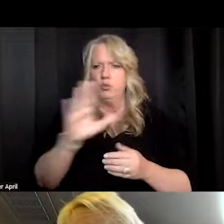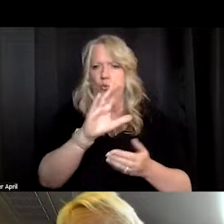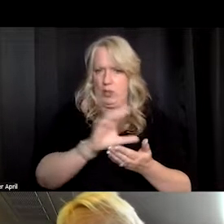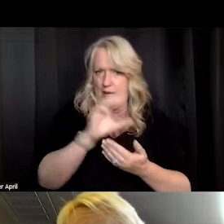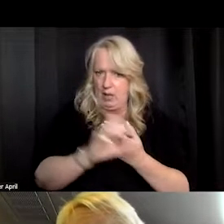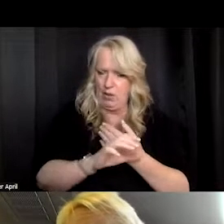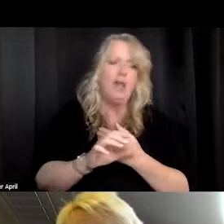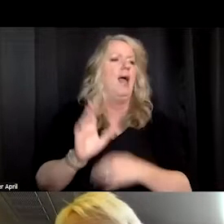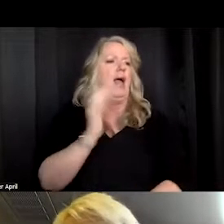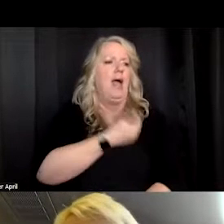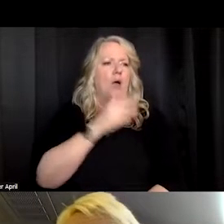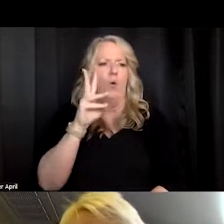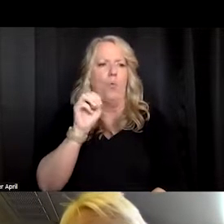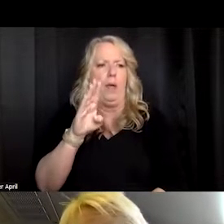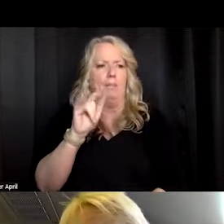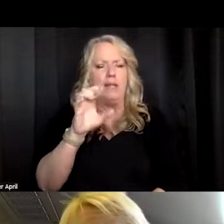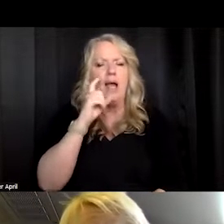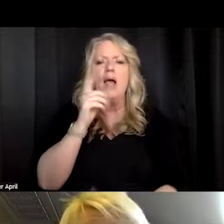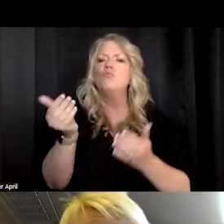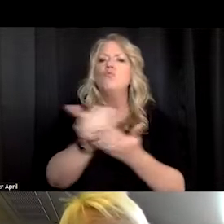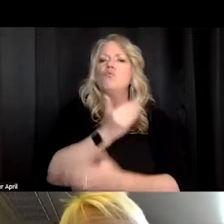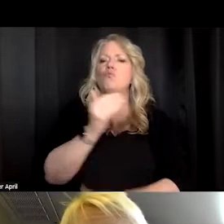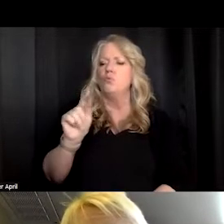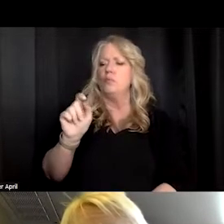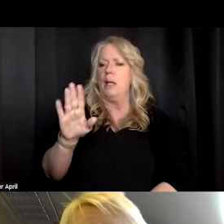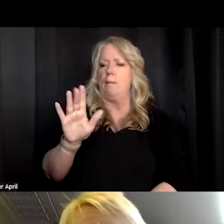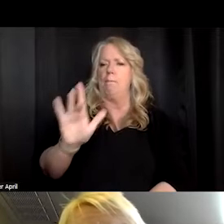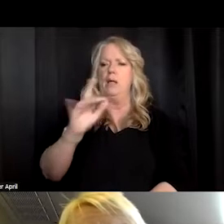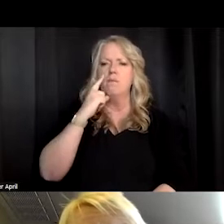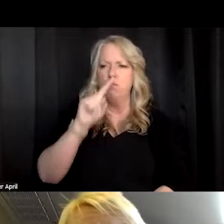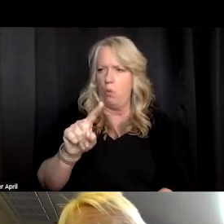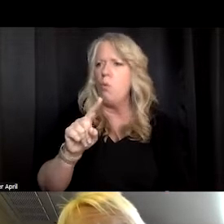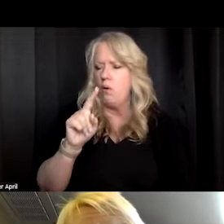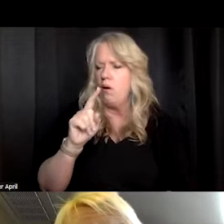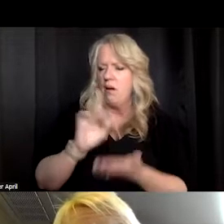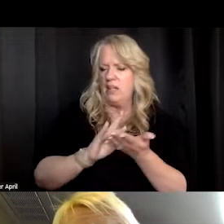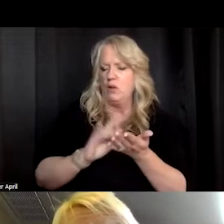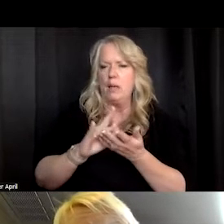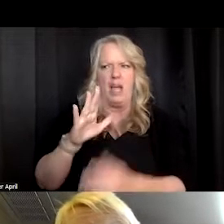WEEKLY REMINDERS, THAT, LET YOU ADD IT TO YOUR CALENDAR . AND, ALSO, OUR WEBSITE NOW HAS A NEW TAB